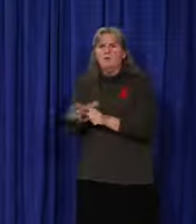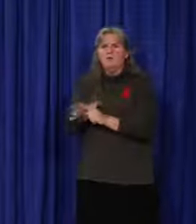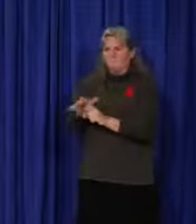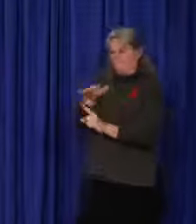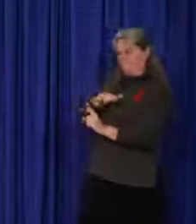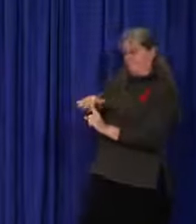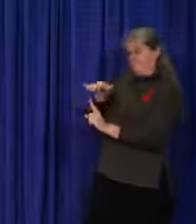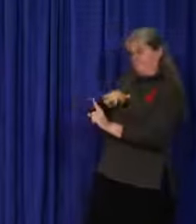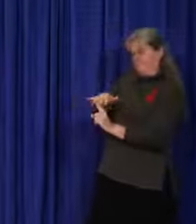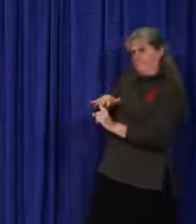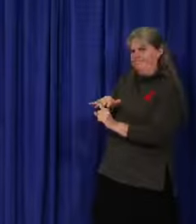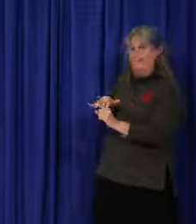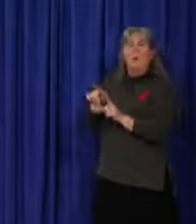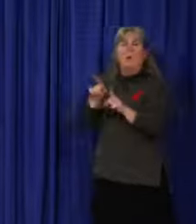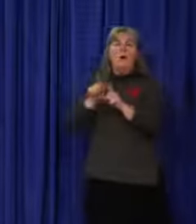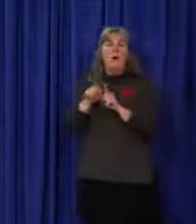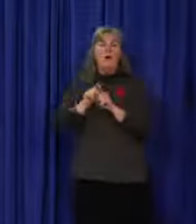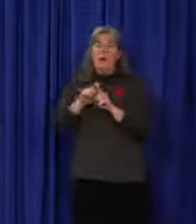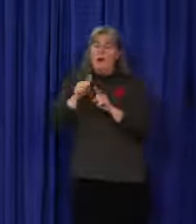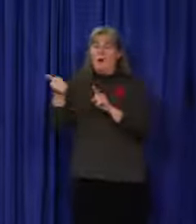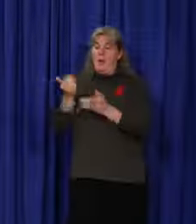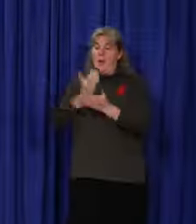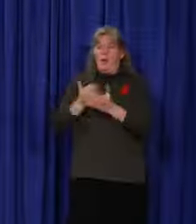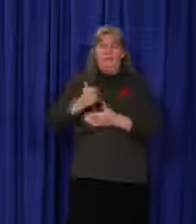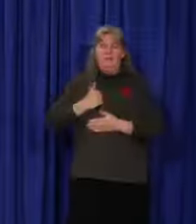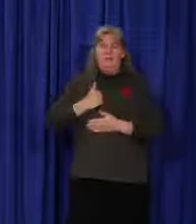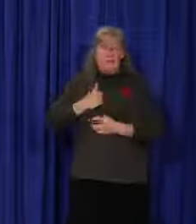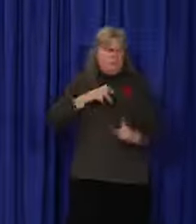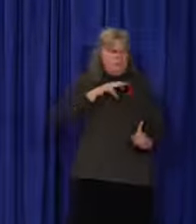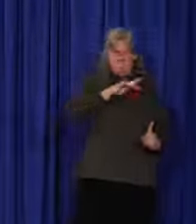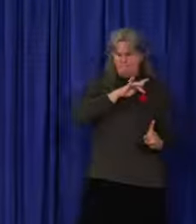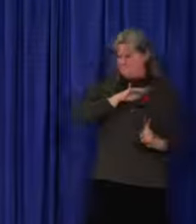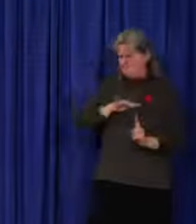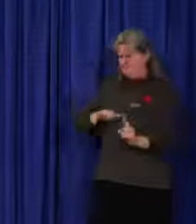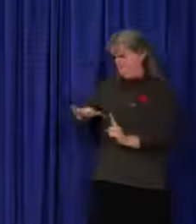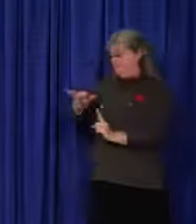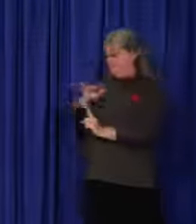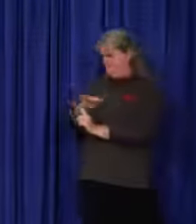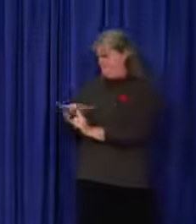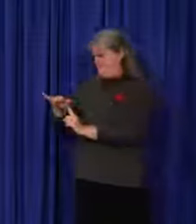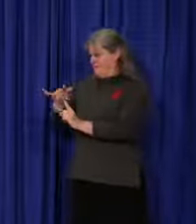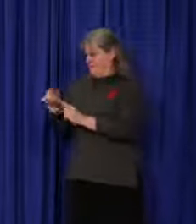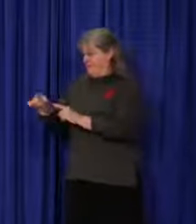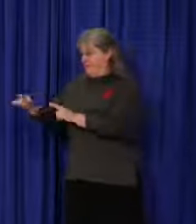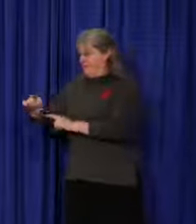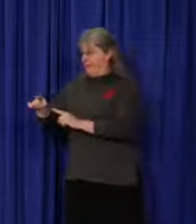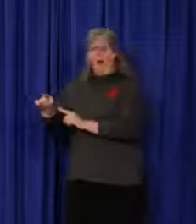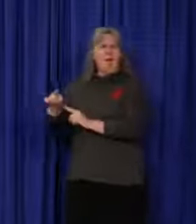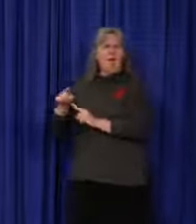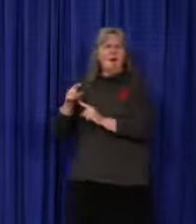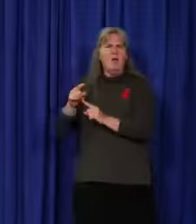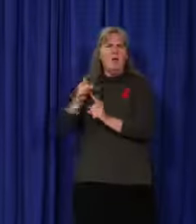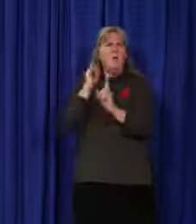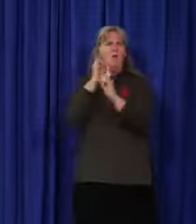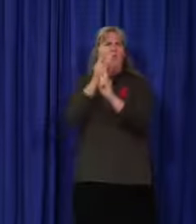for all people in all Yukon communities. I know it is difficult and we all find ourselves in situations where this is difficult but it's